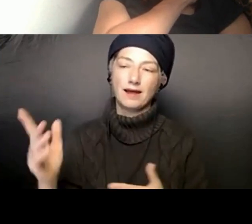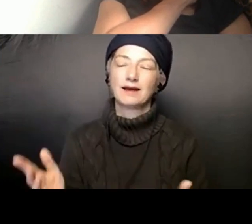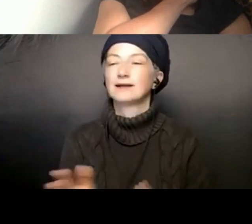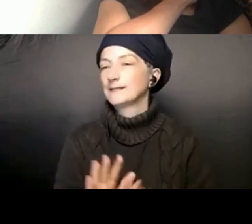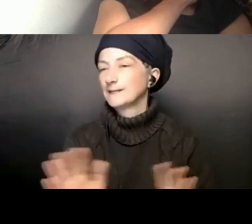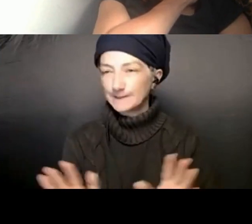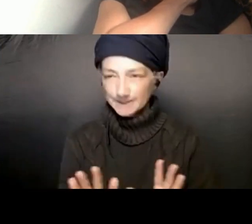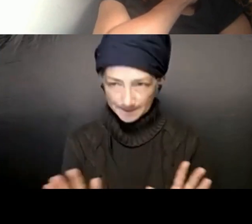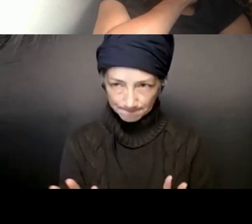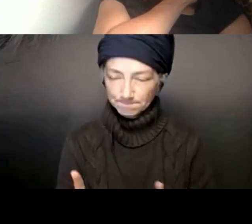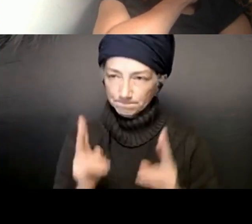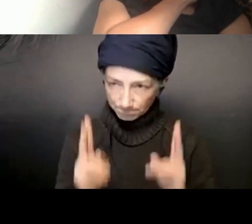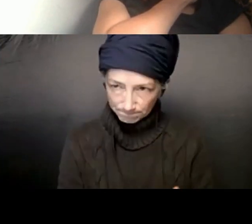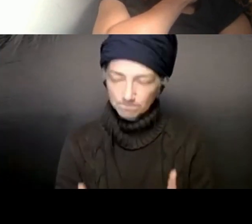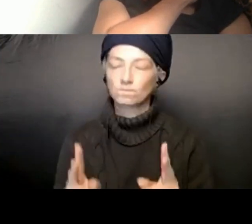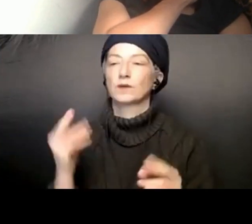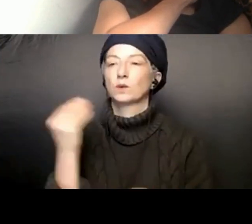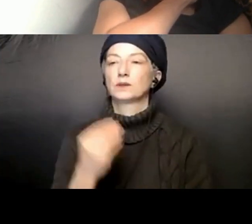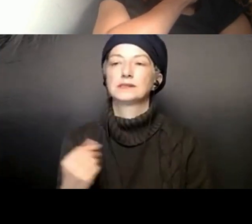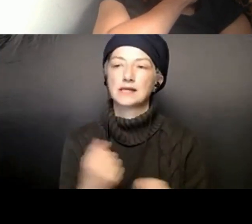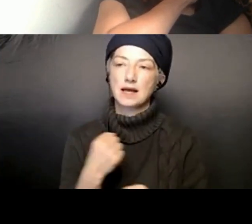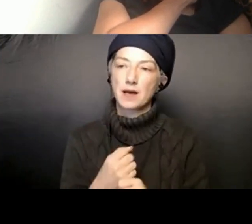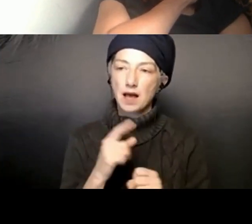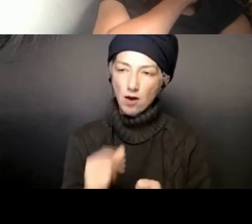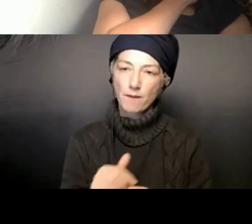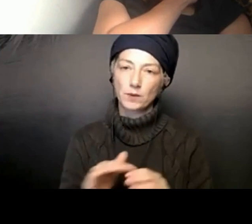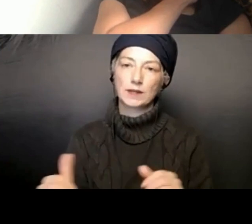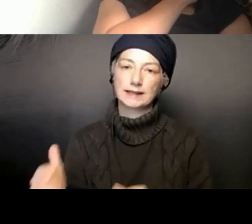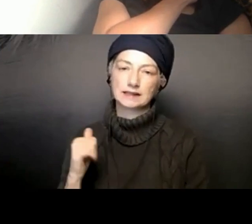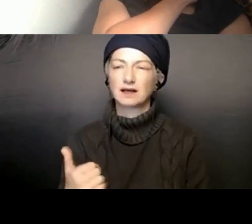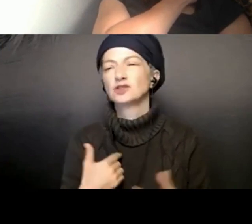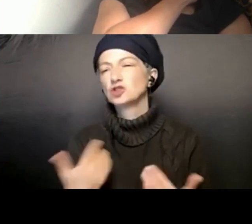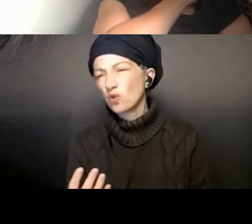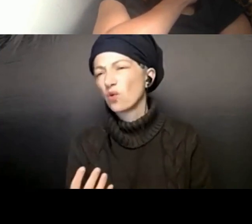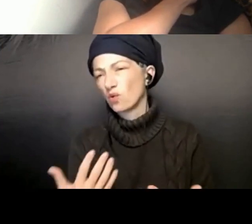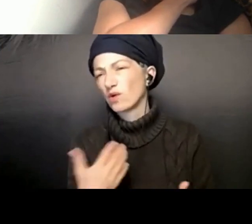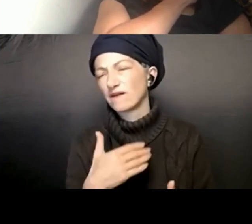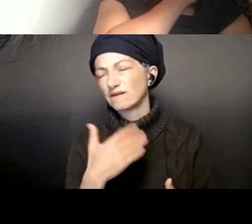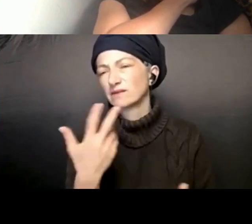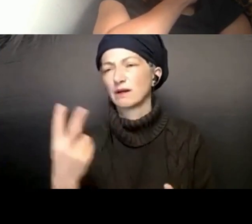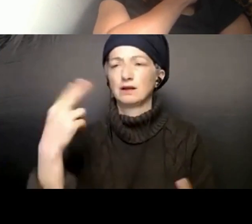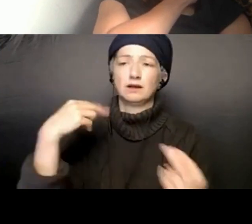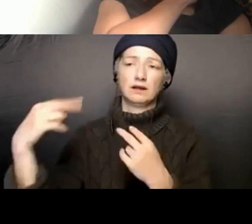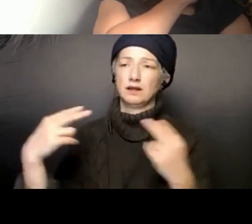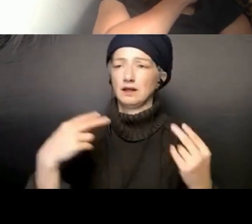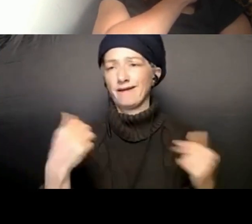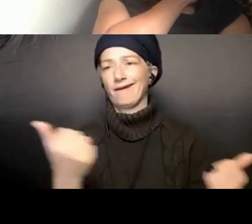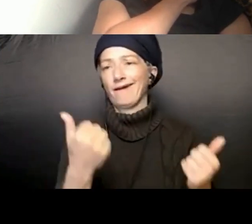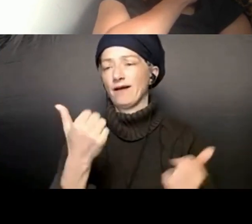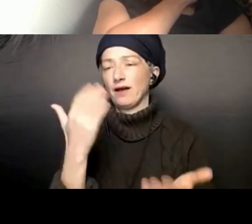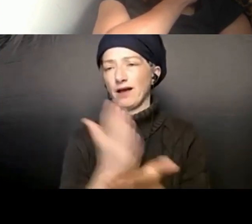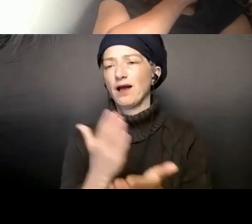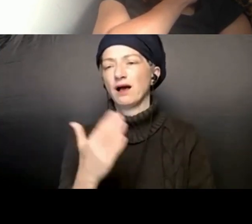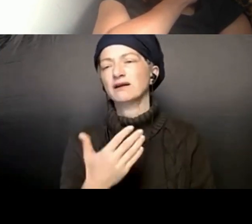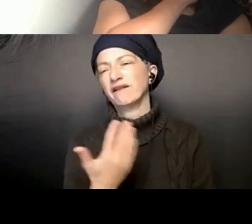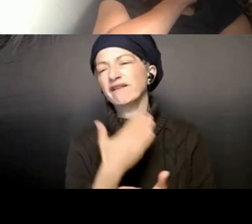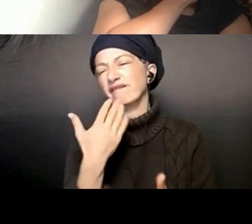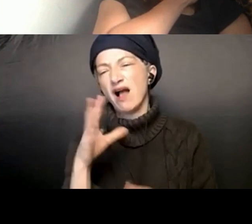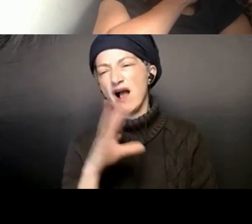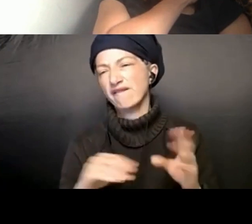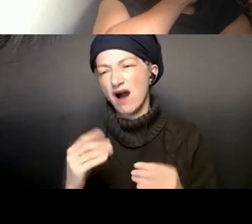And I also had this experience many times. And also, I think with the guest performers that we have had, it was very clear